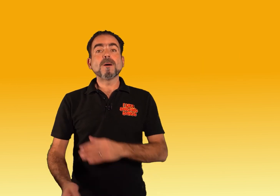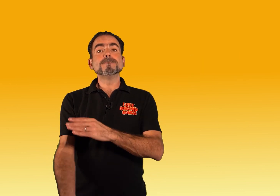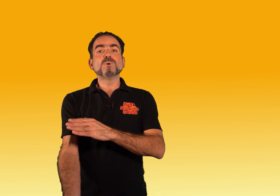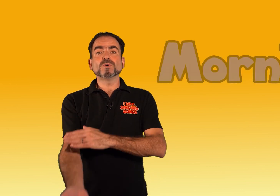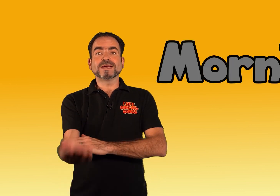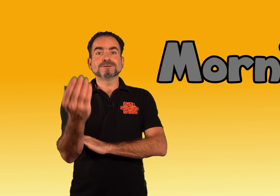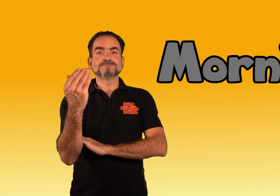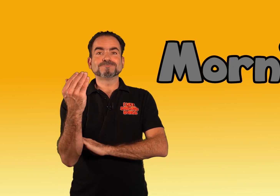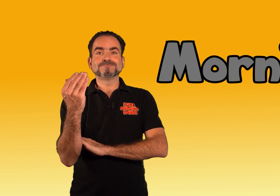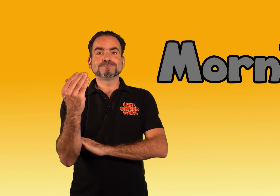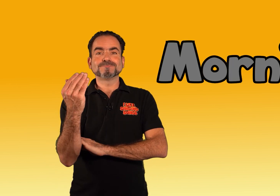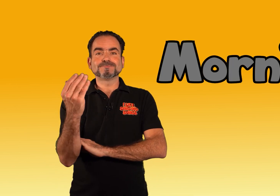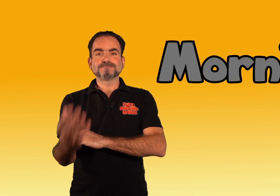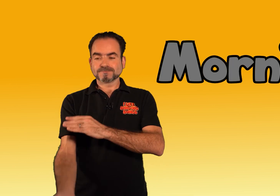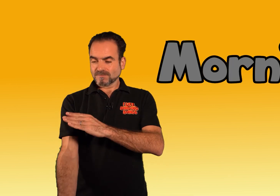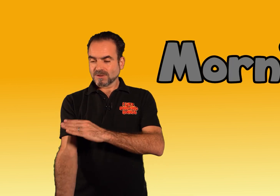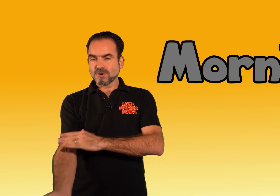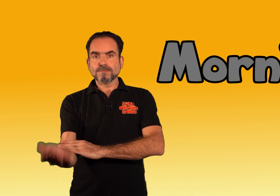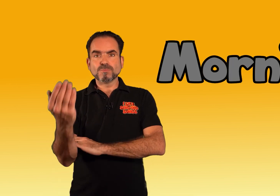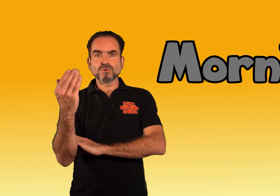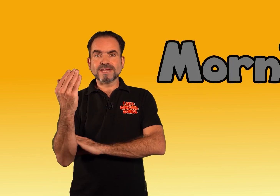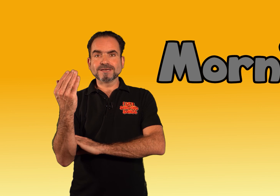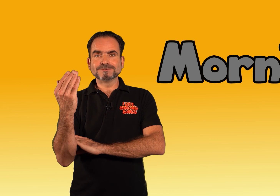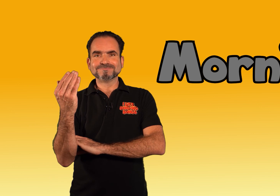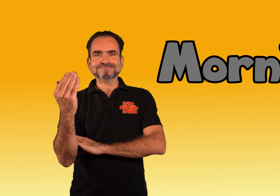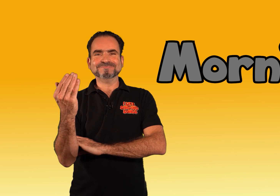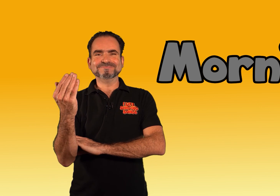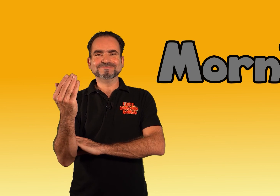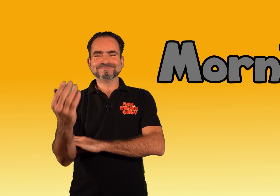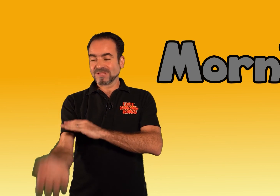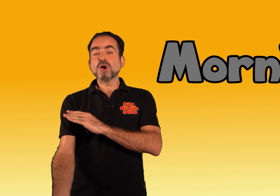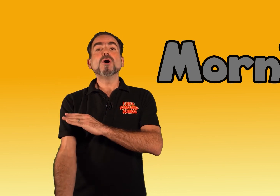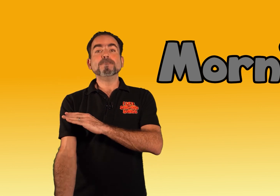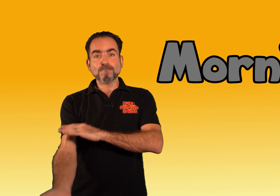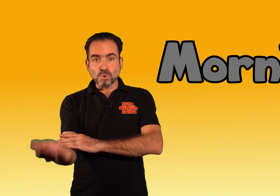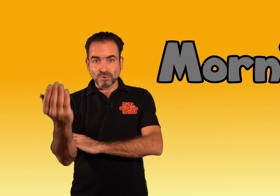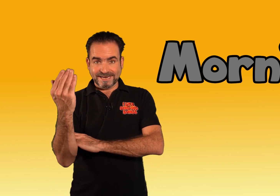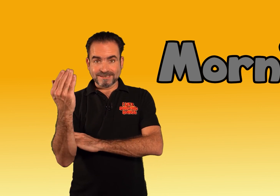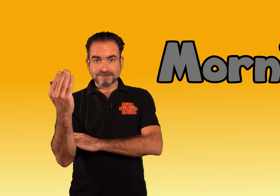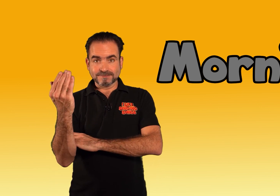Morning